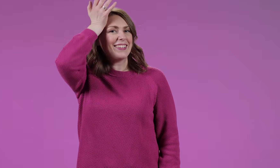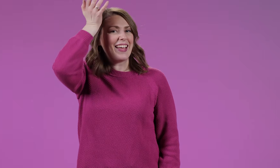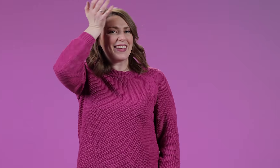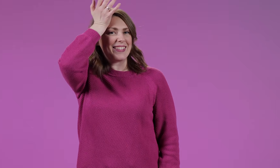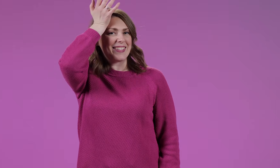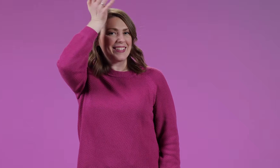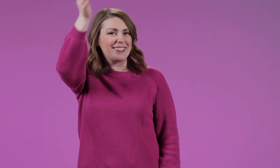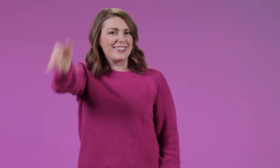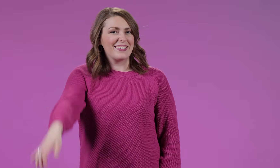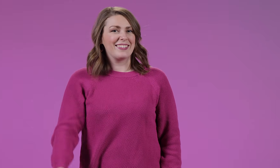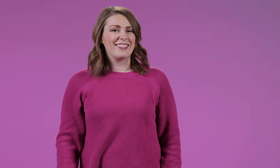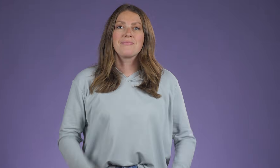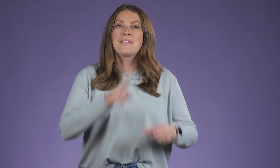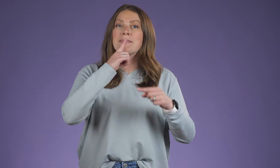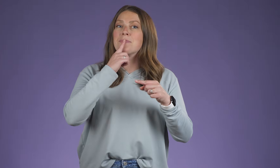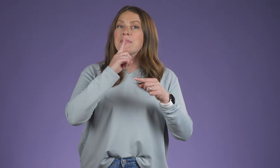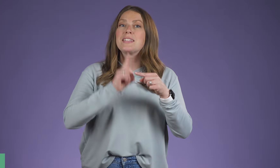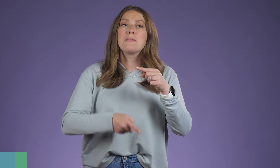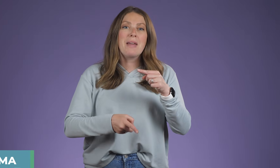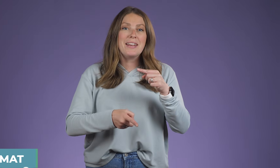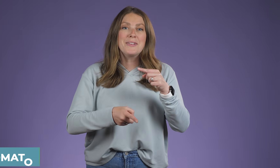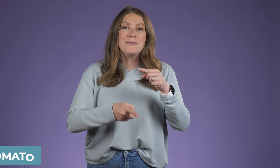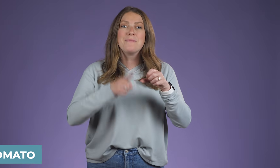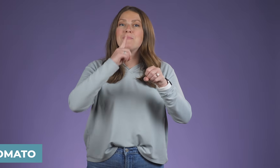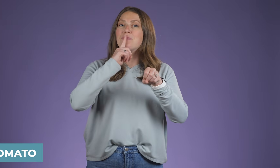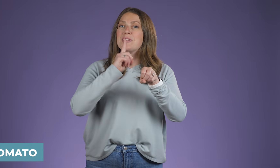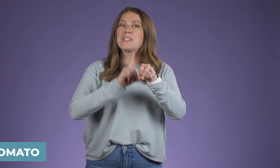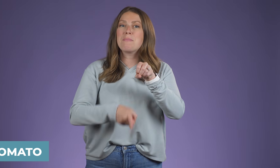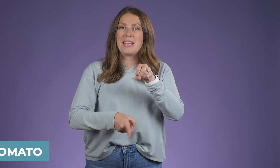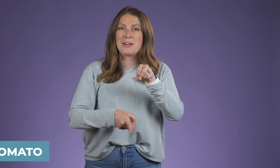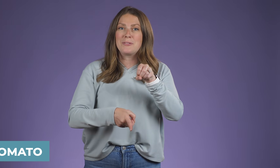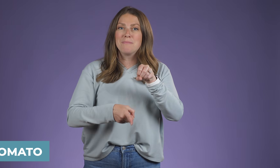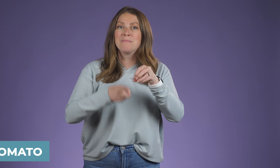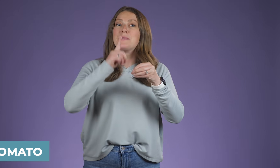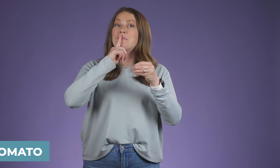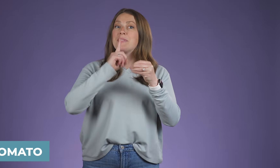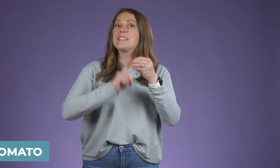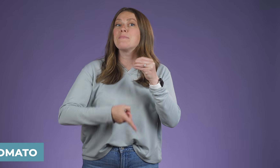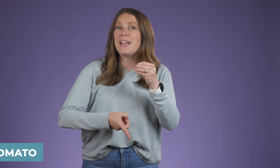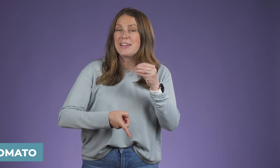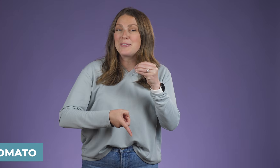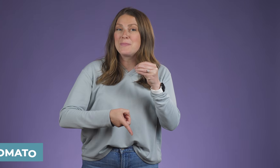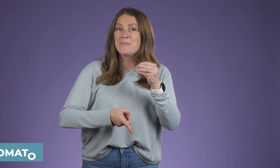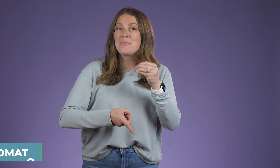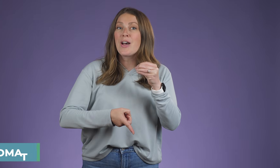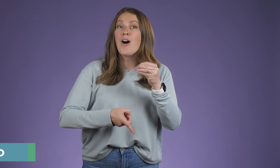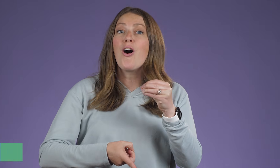Lettuce. Tomato, tomato, tomato.